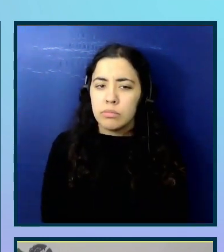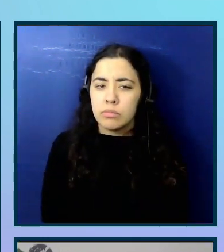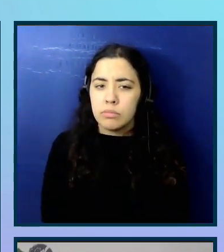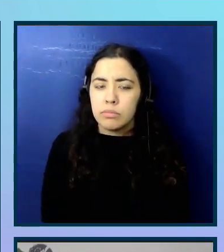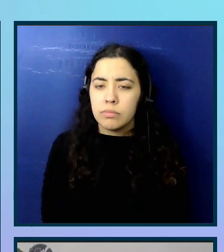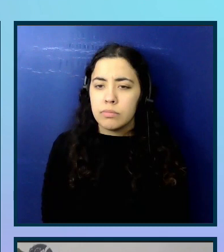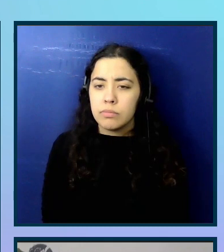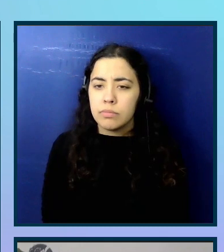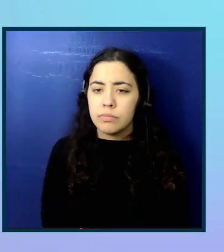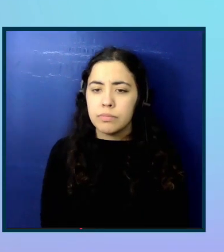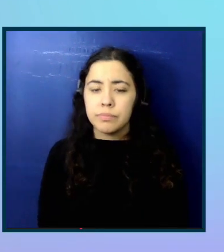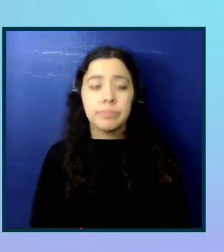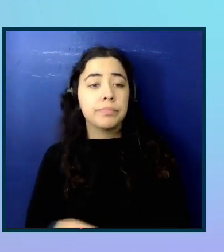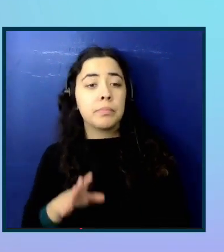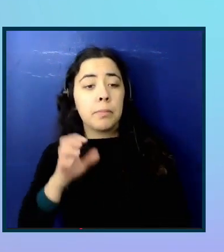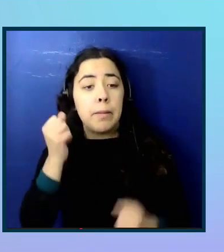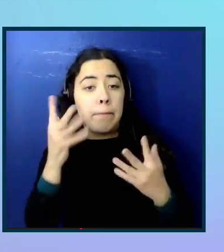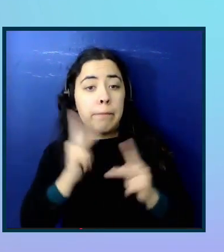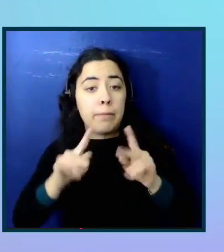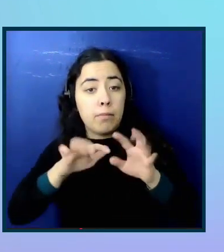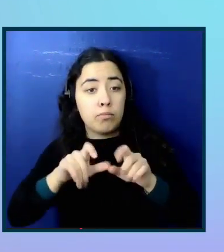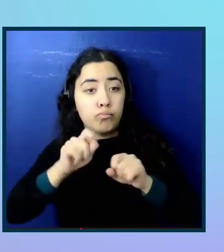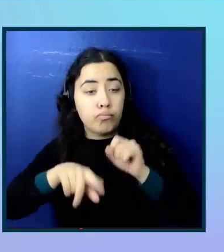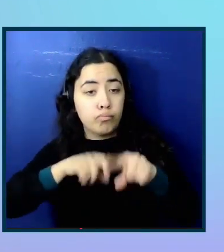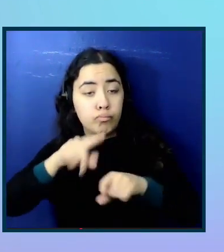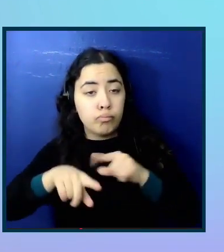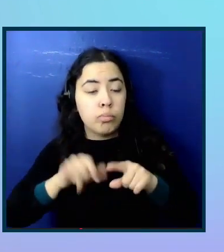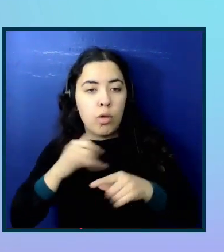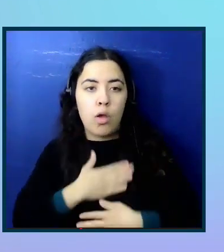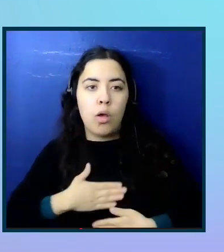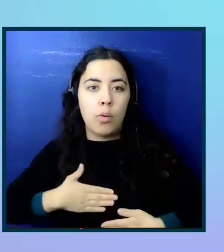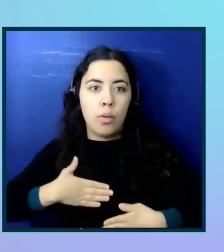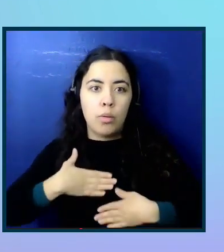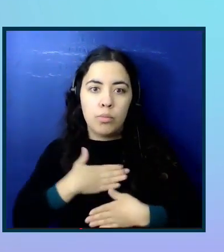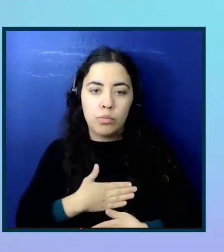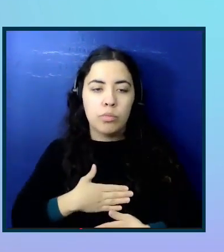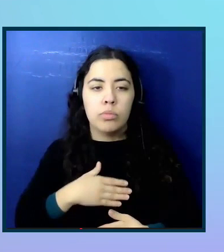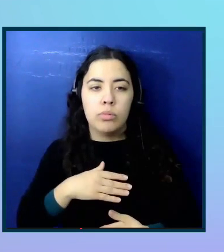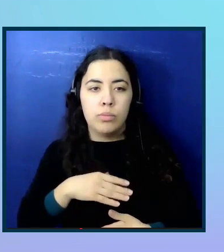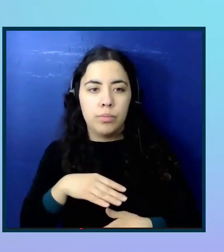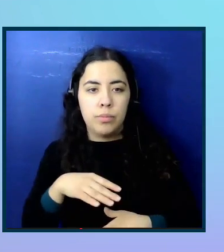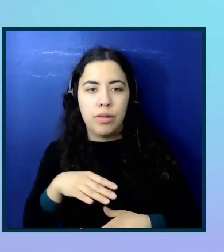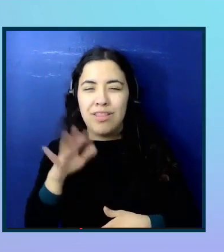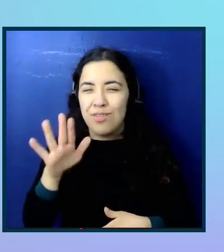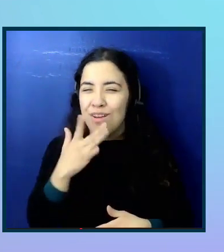A lot of folks in chat are also appreciating the magenta annotation style.